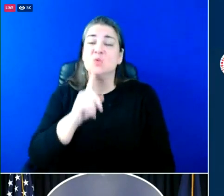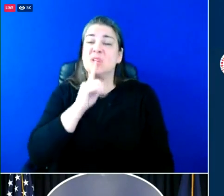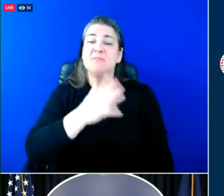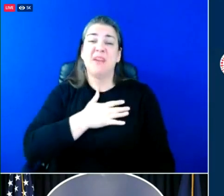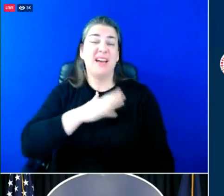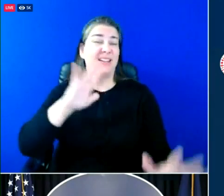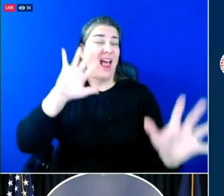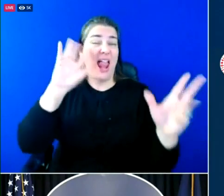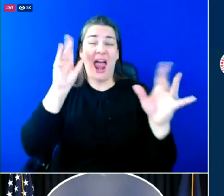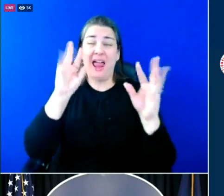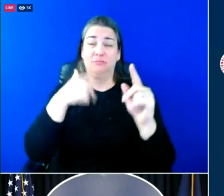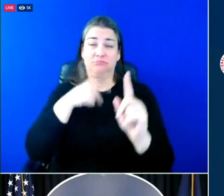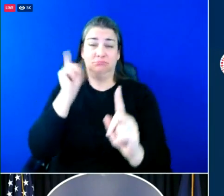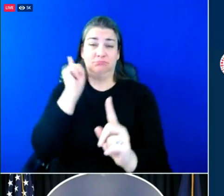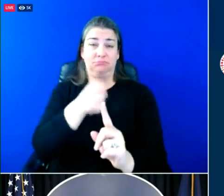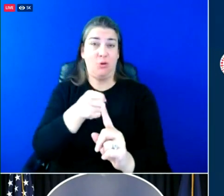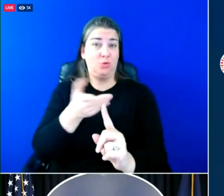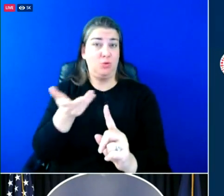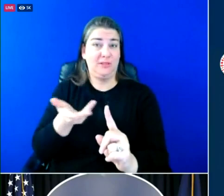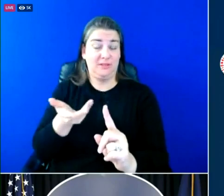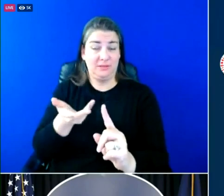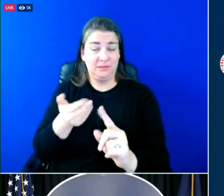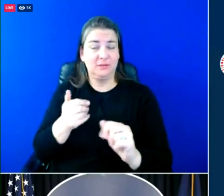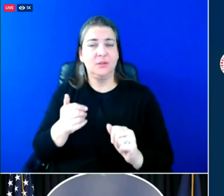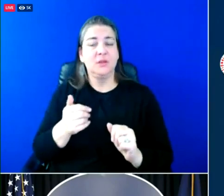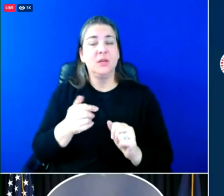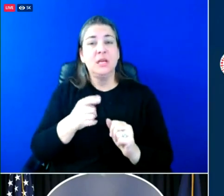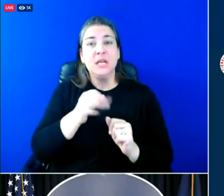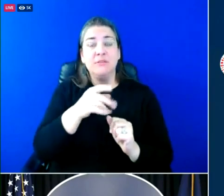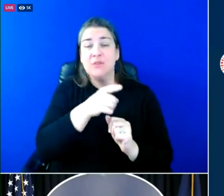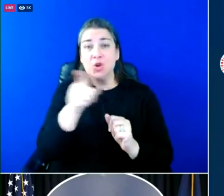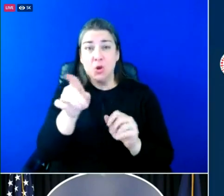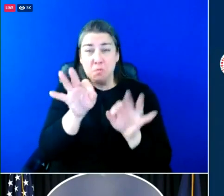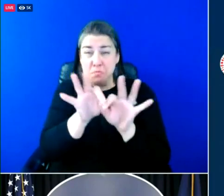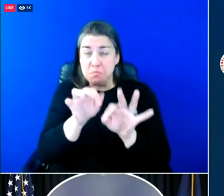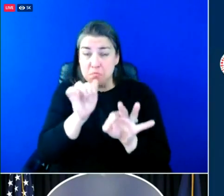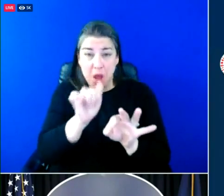We're asking all non essential travel be postponed due to the hazardous